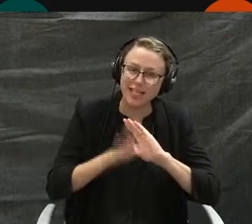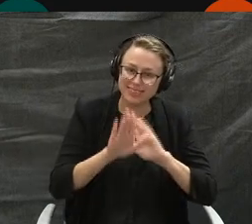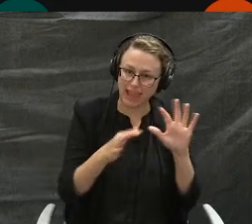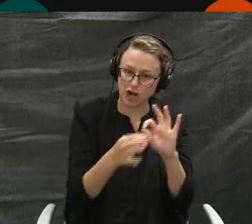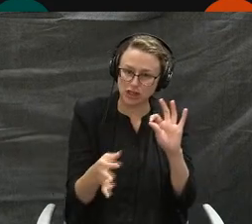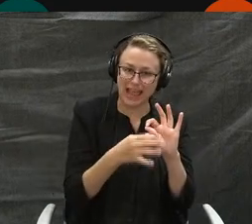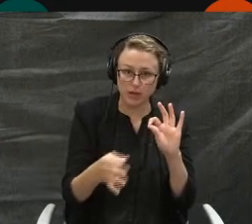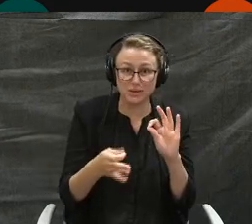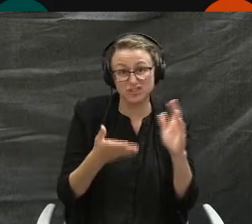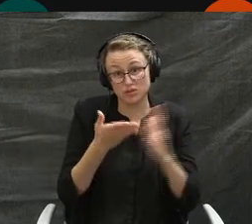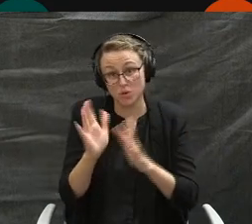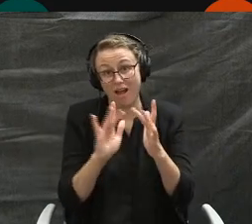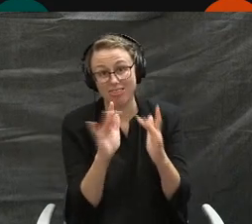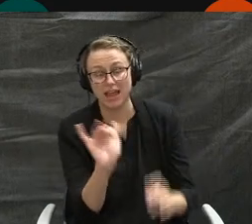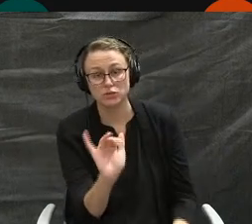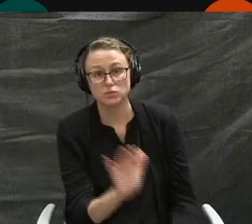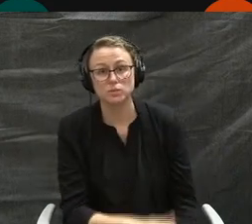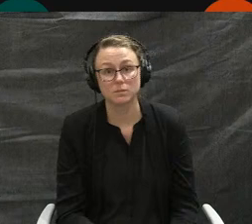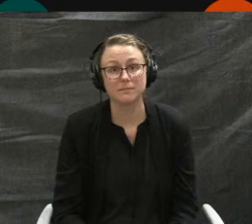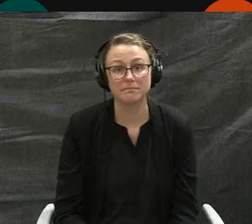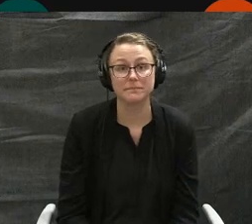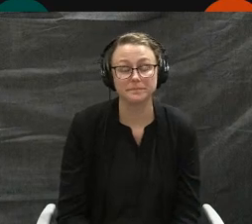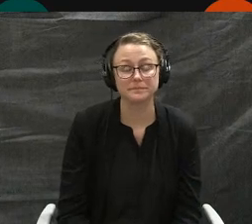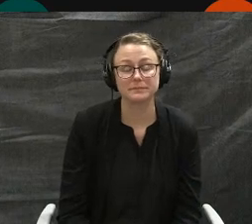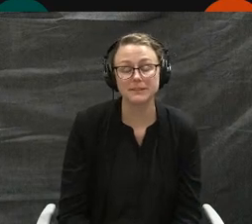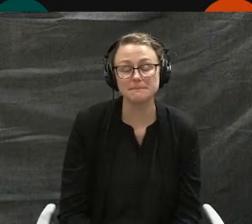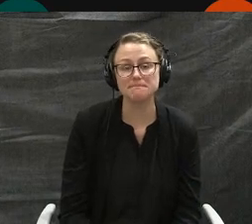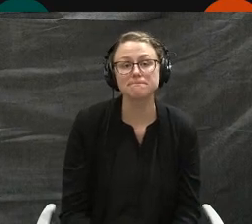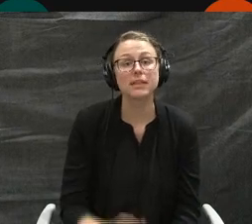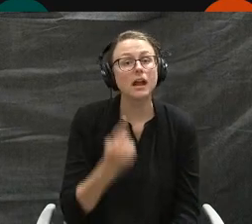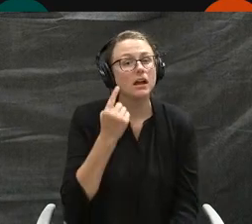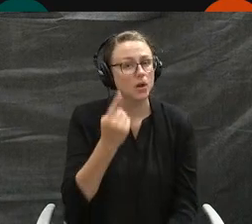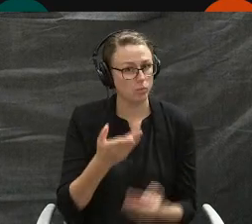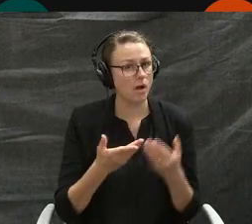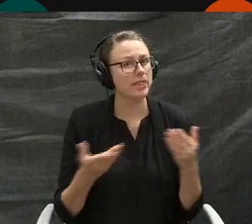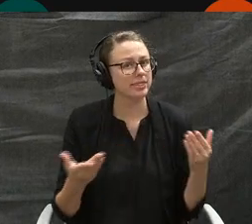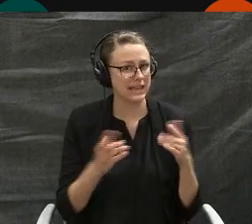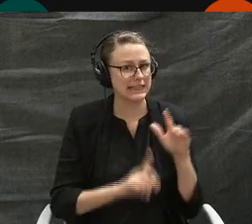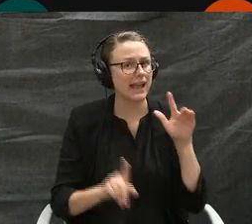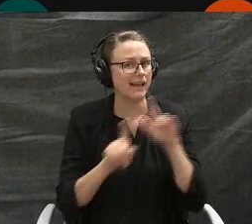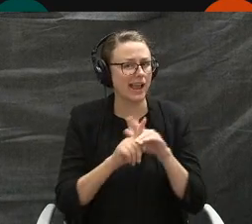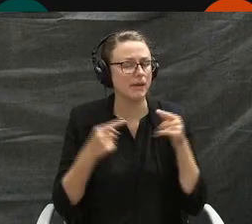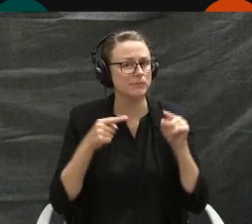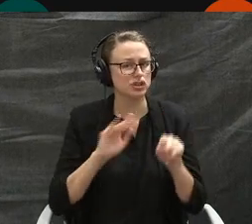instruction. Um? One of the things that didn't come up in